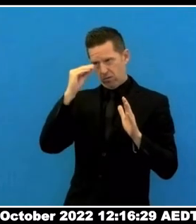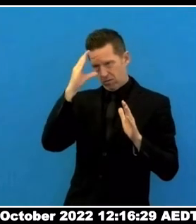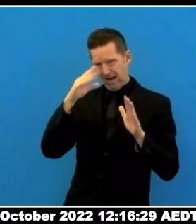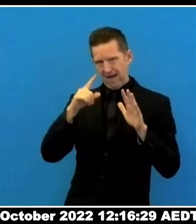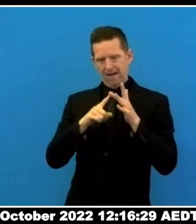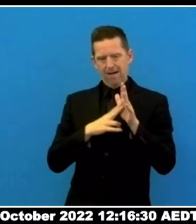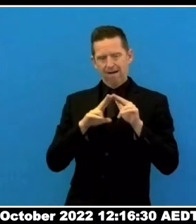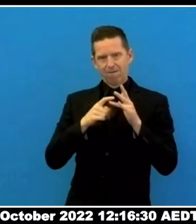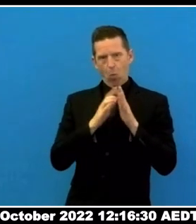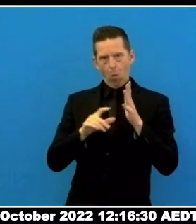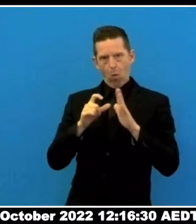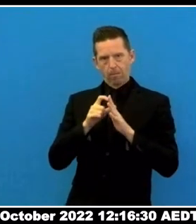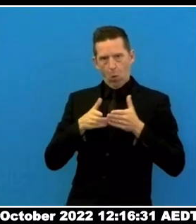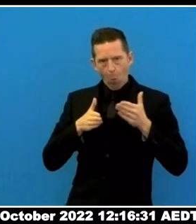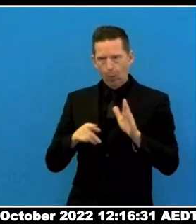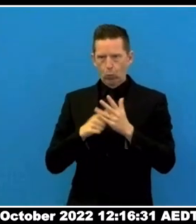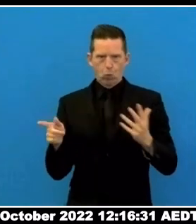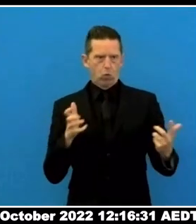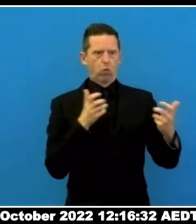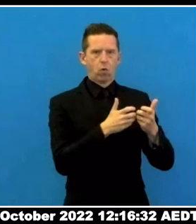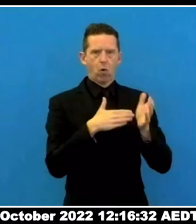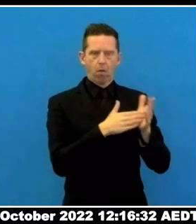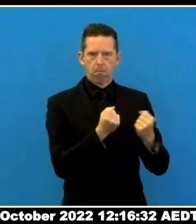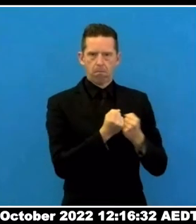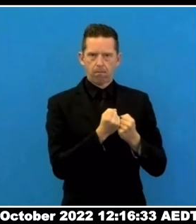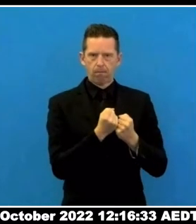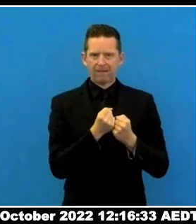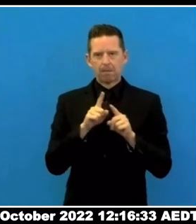There is also a trauma focused approach.